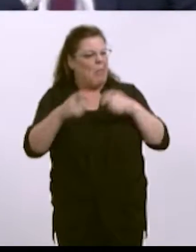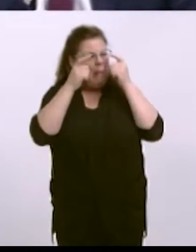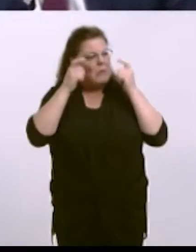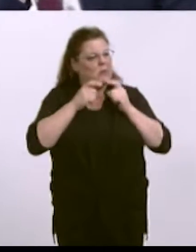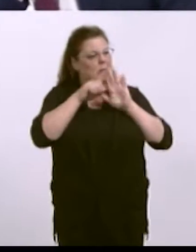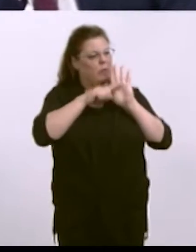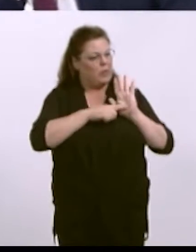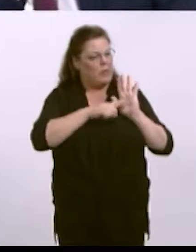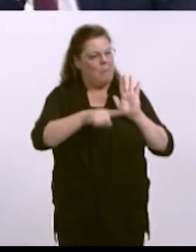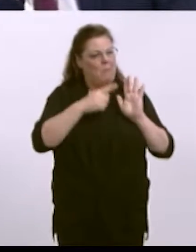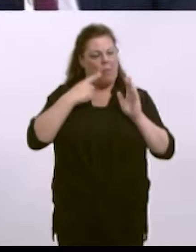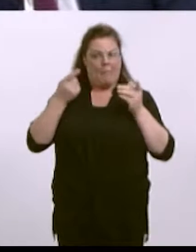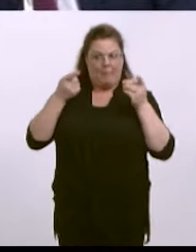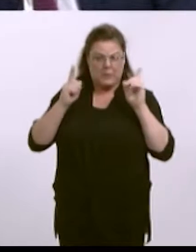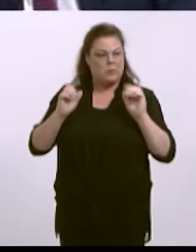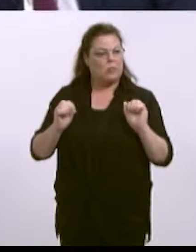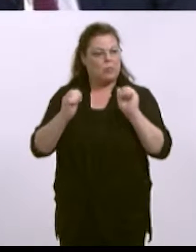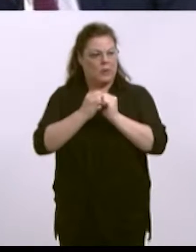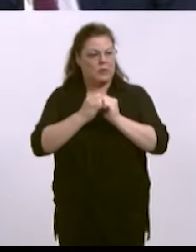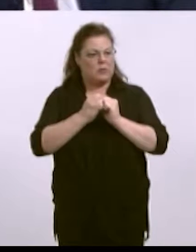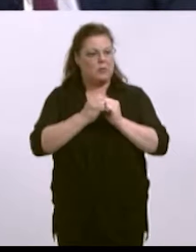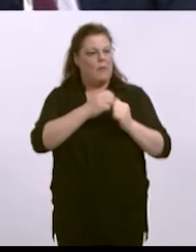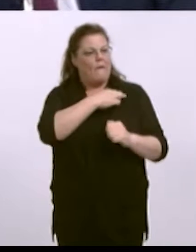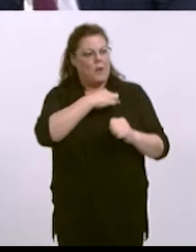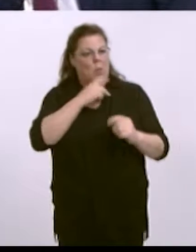the Minister has agreed that officials will meet with the National Autistic Society to